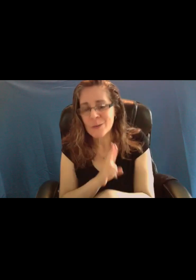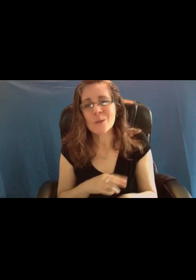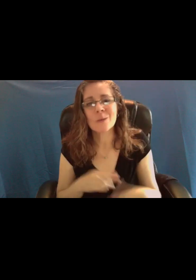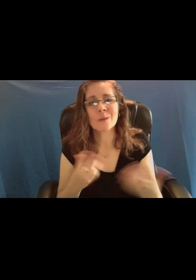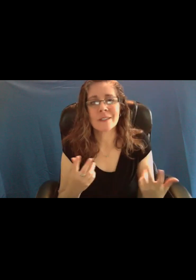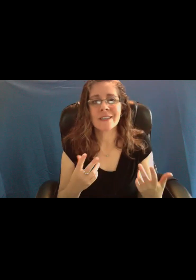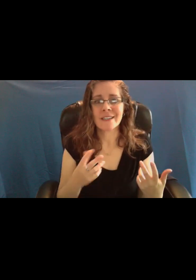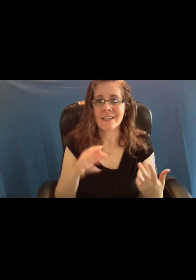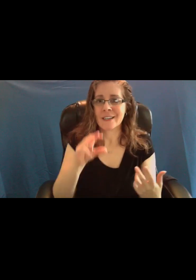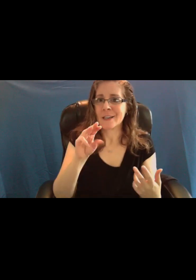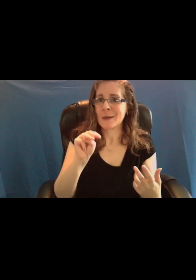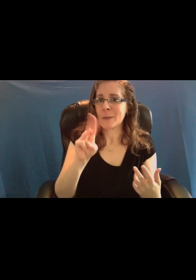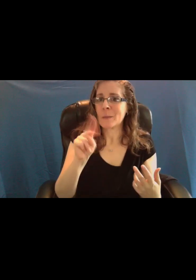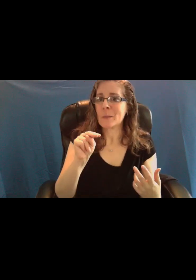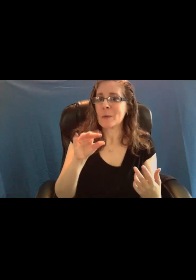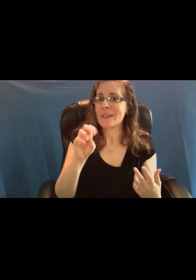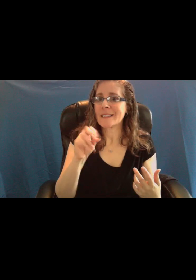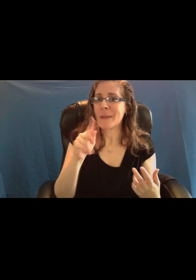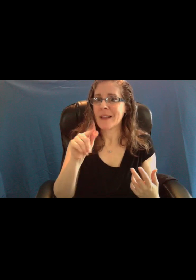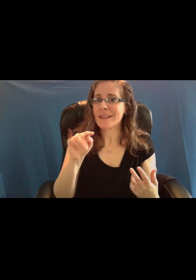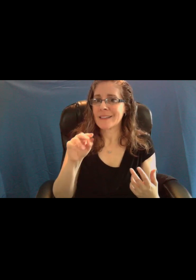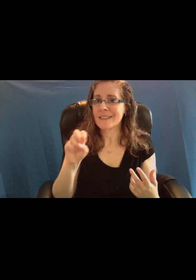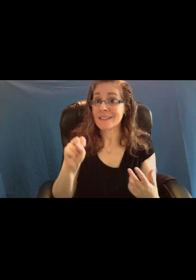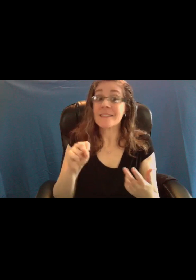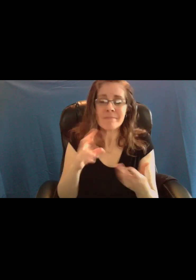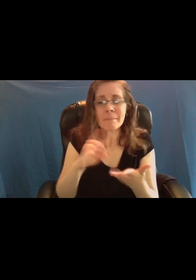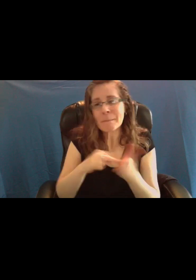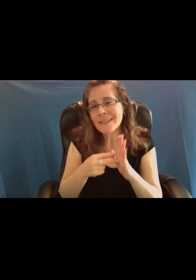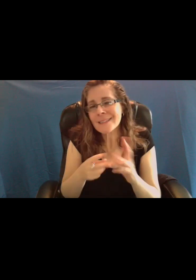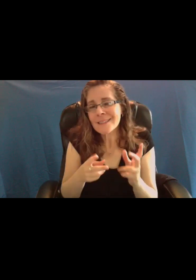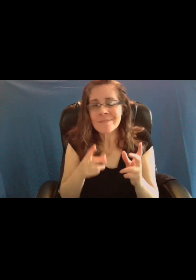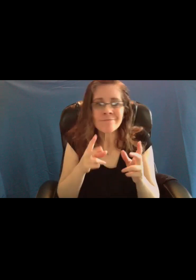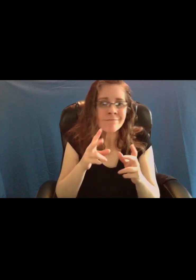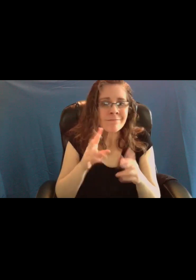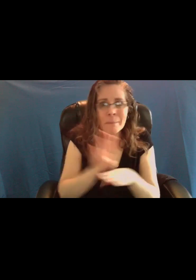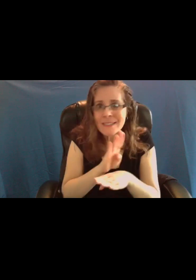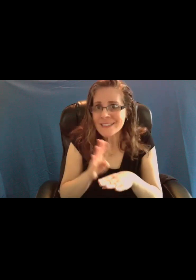they often have meetings in the evenings. You want to make sure the assistive listening devices aren't locked in an office of